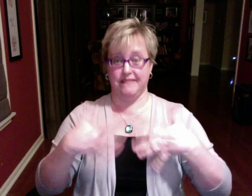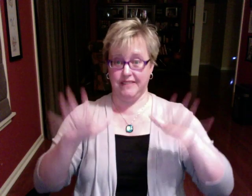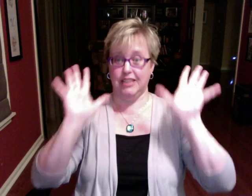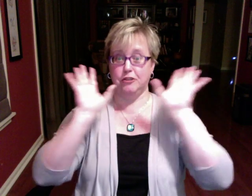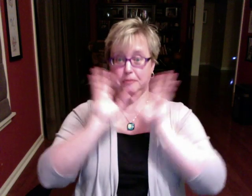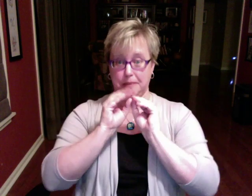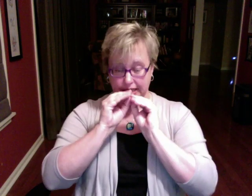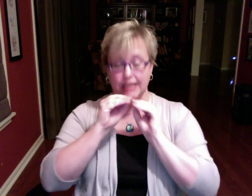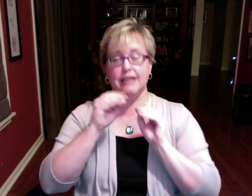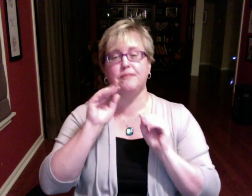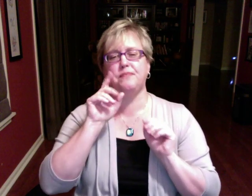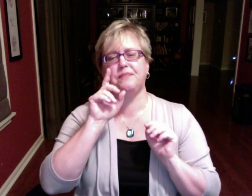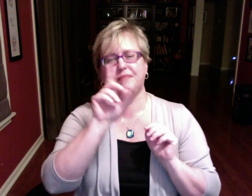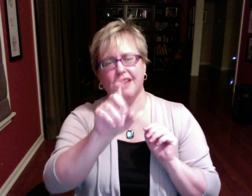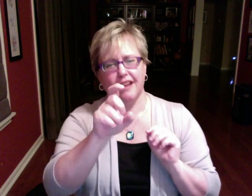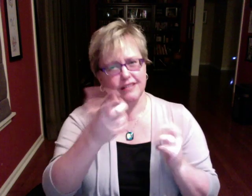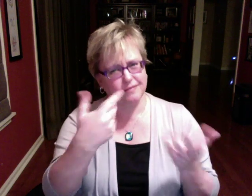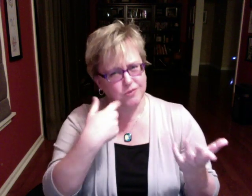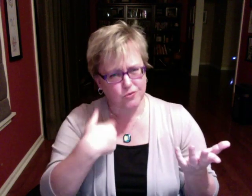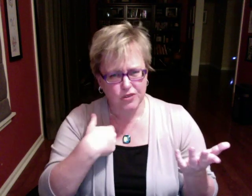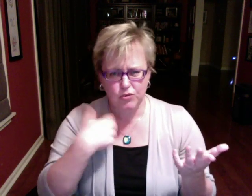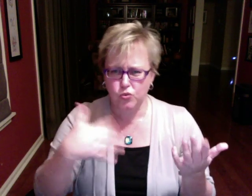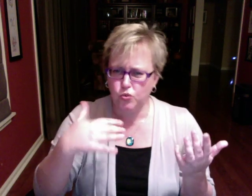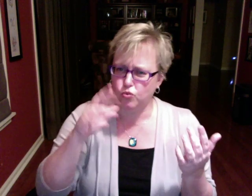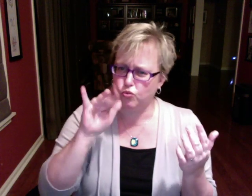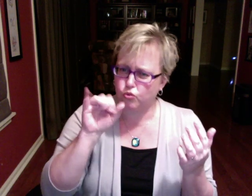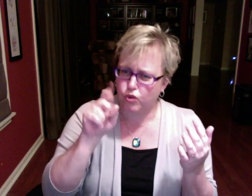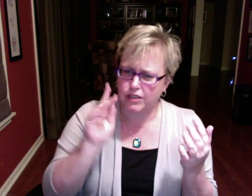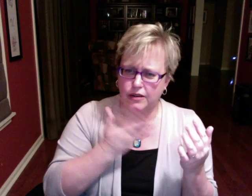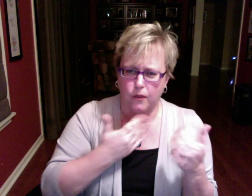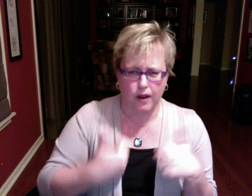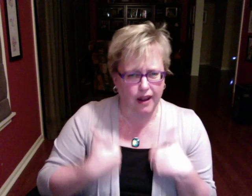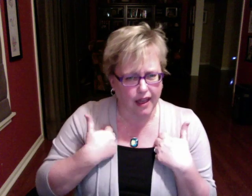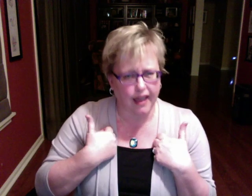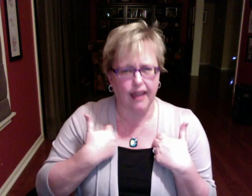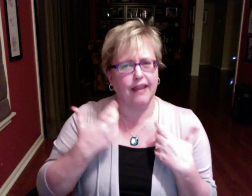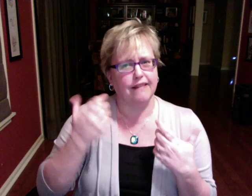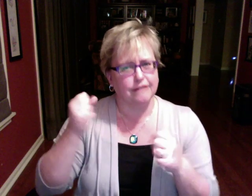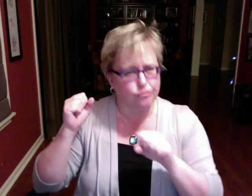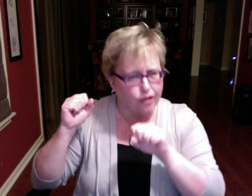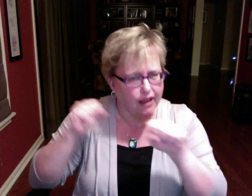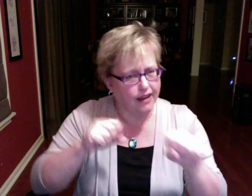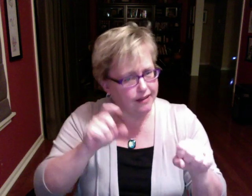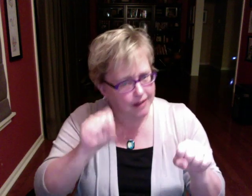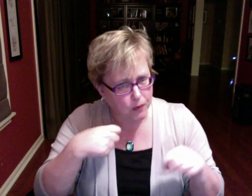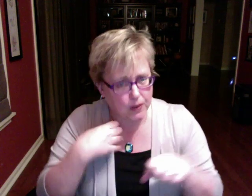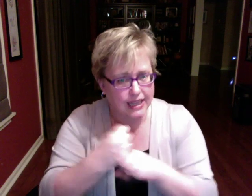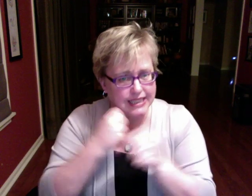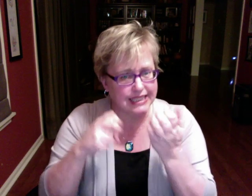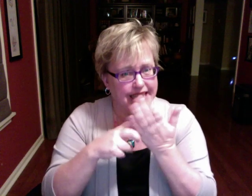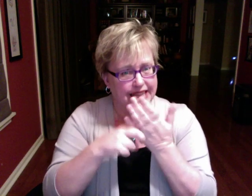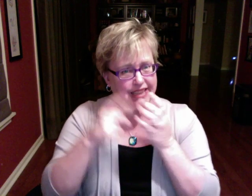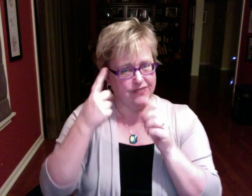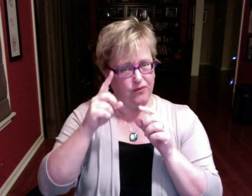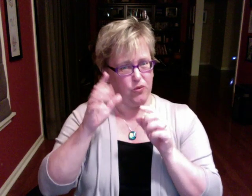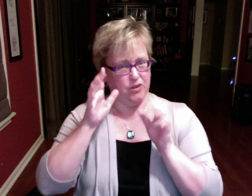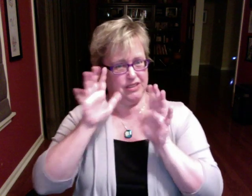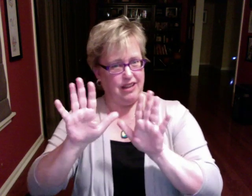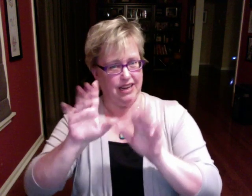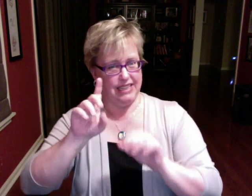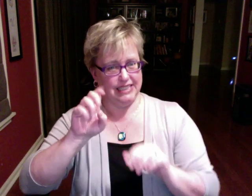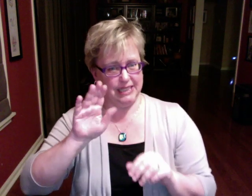At the end of the meeting - we said we risked our lives to come to this meeting - can we get debate tickets?